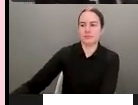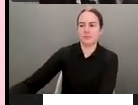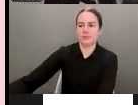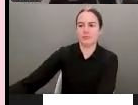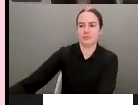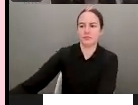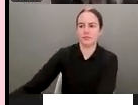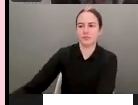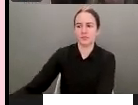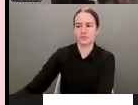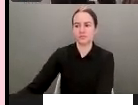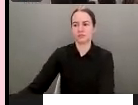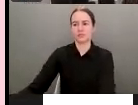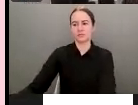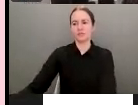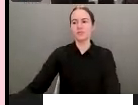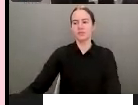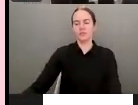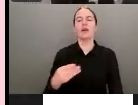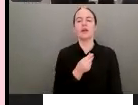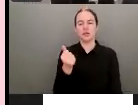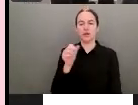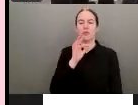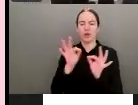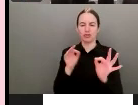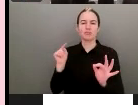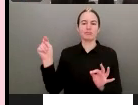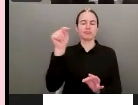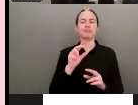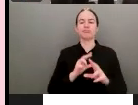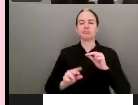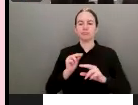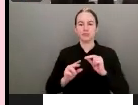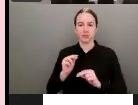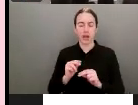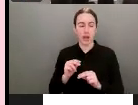from the chat. One was "do you test with real users as well?